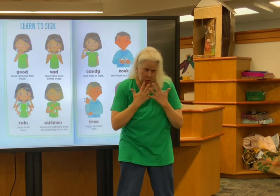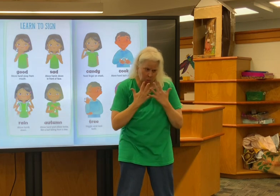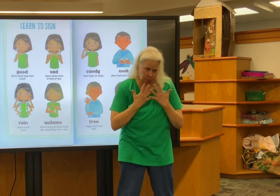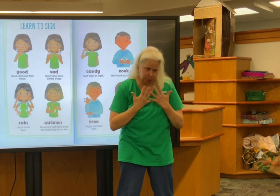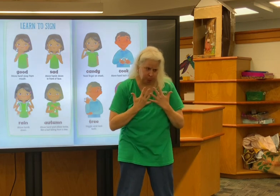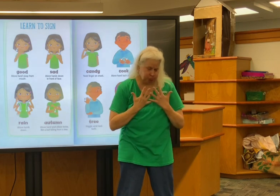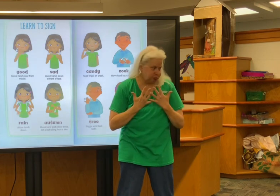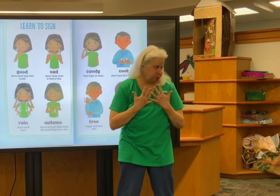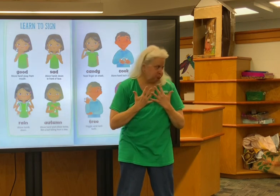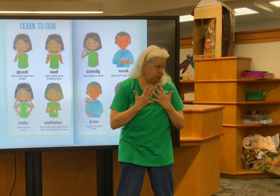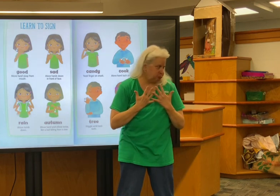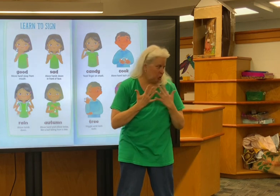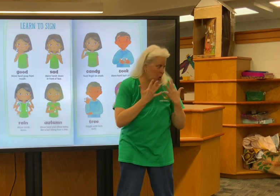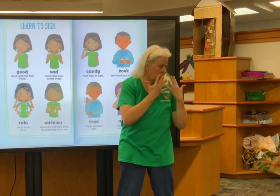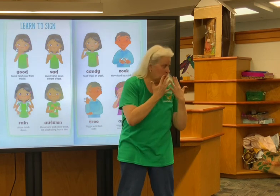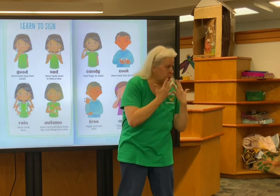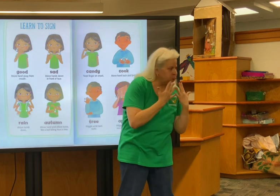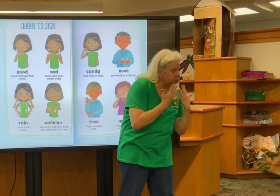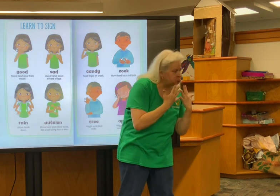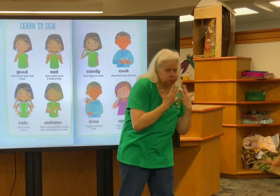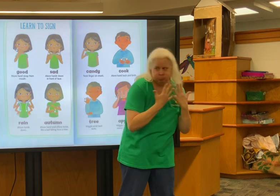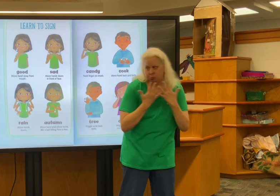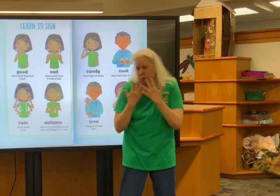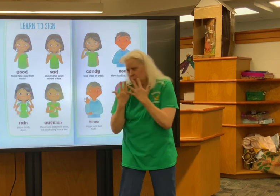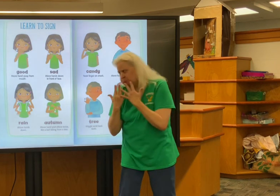sad